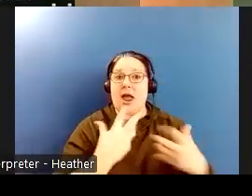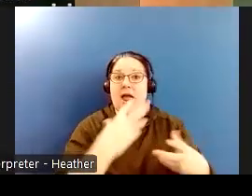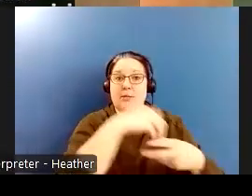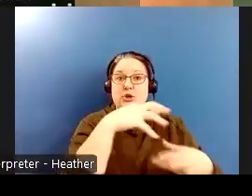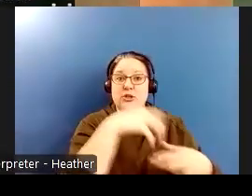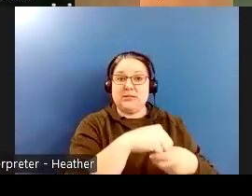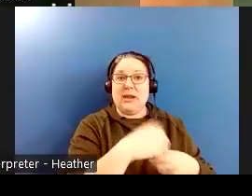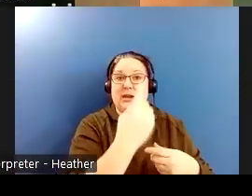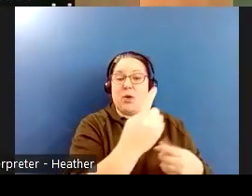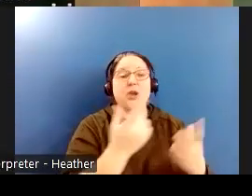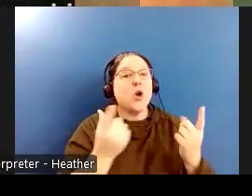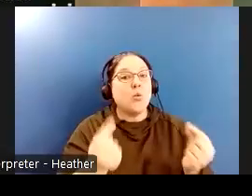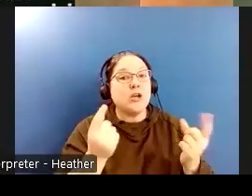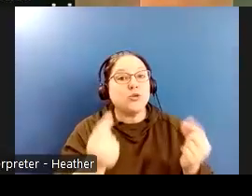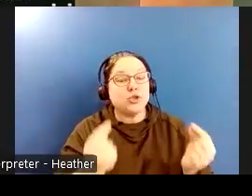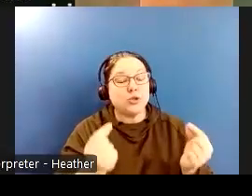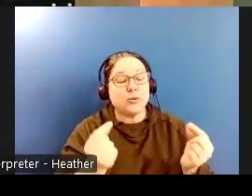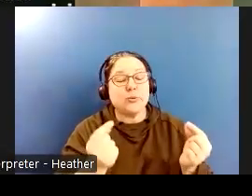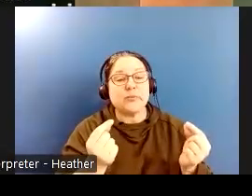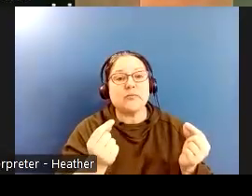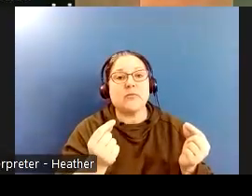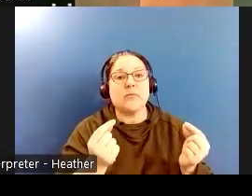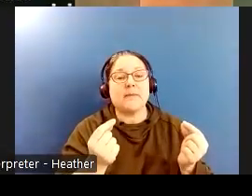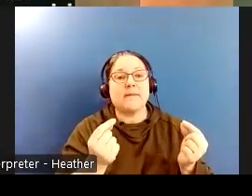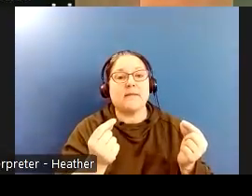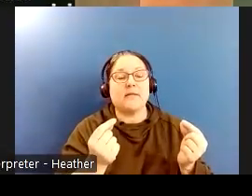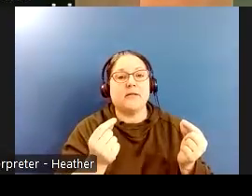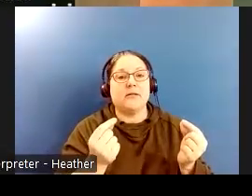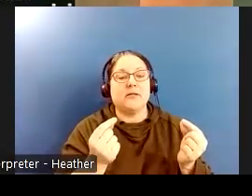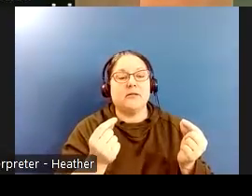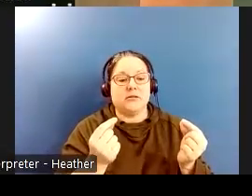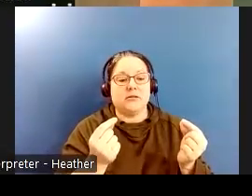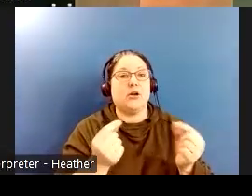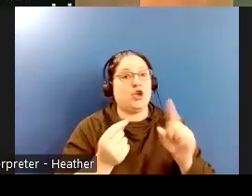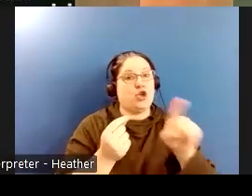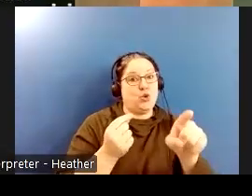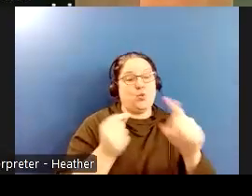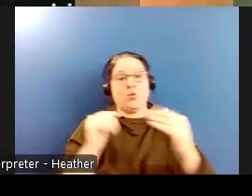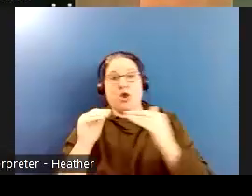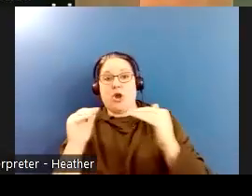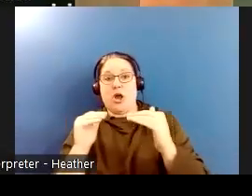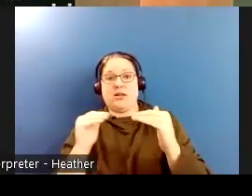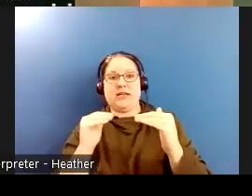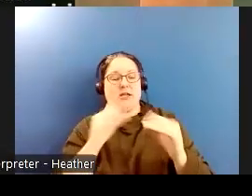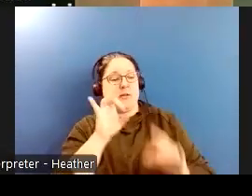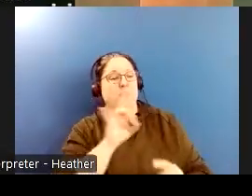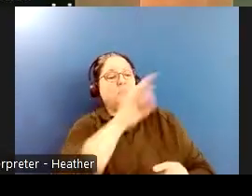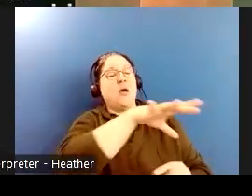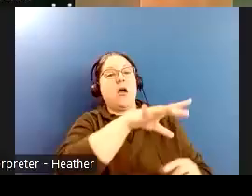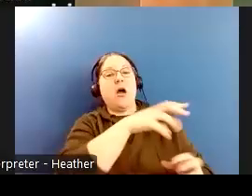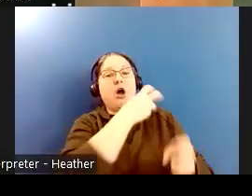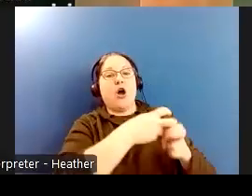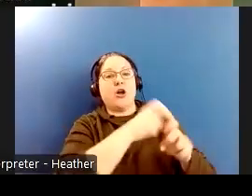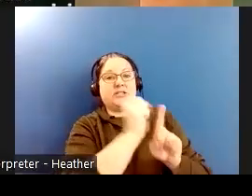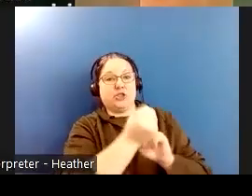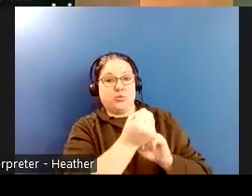what you do is you basically um uh one of you or your colleague presents a difficult situation.